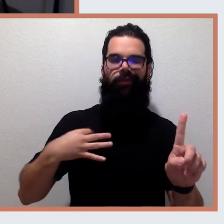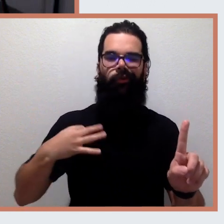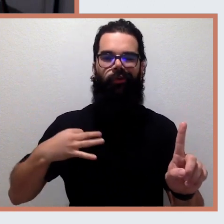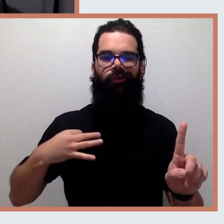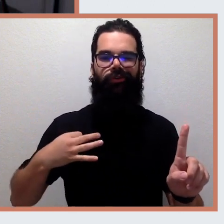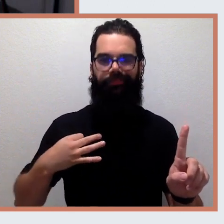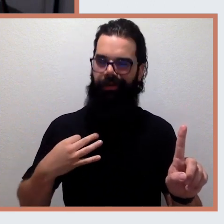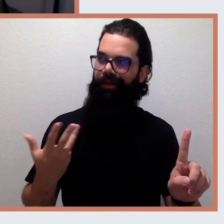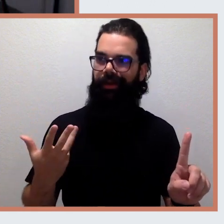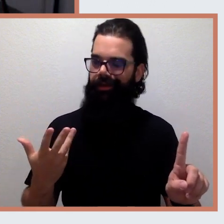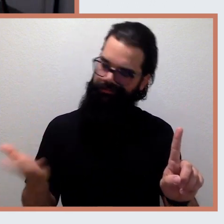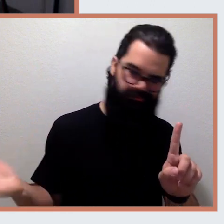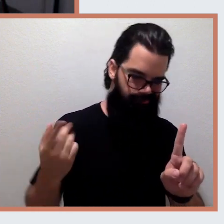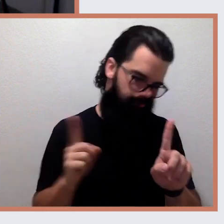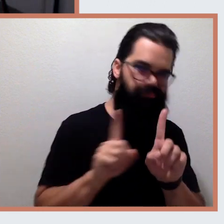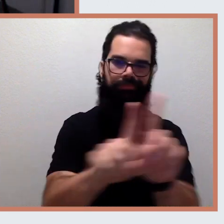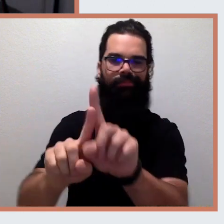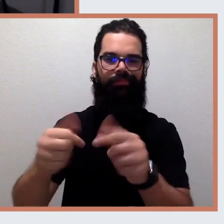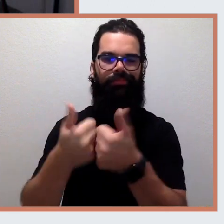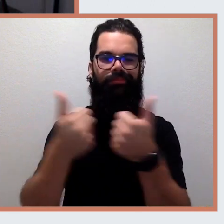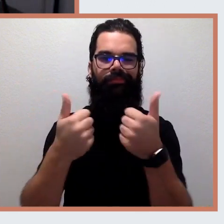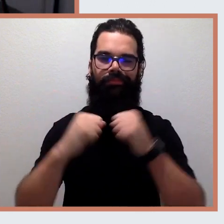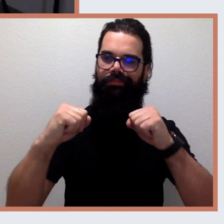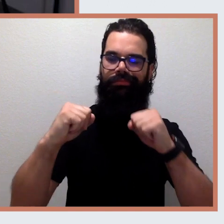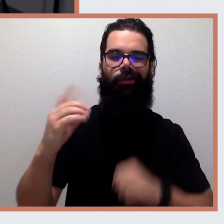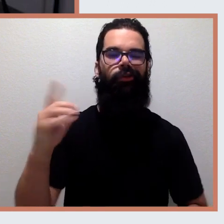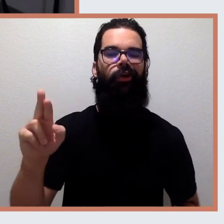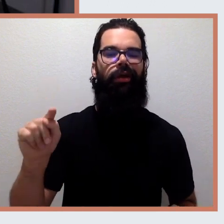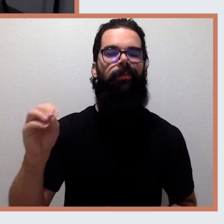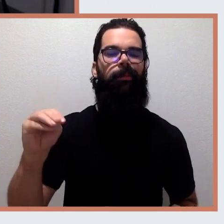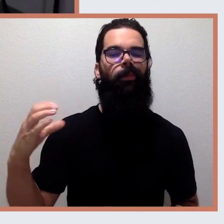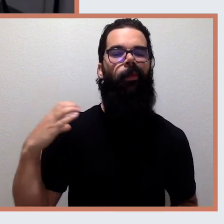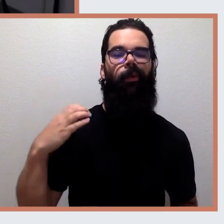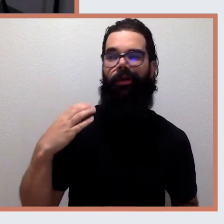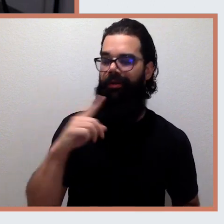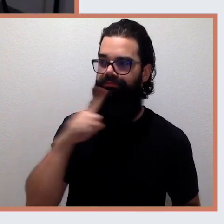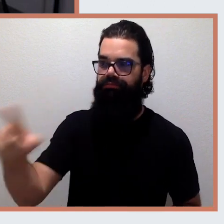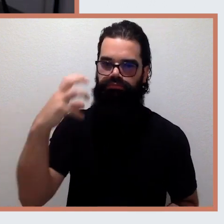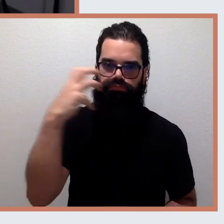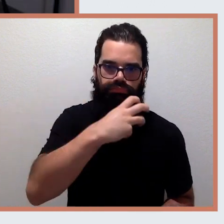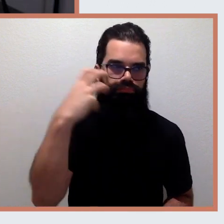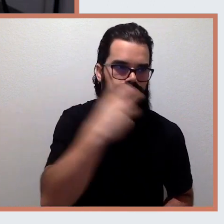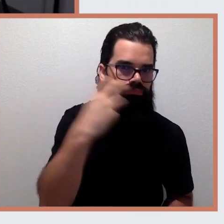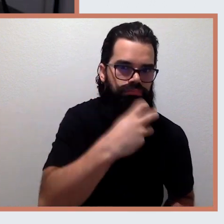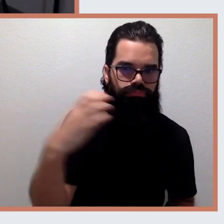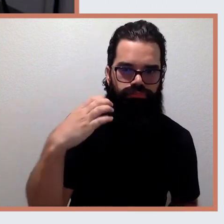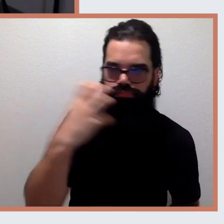He's like, "Put this on, I'm taking you to a game." And I was like, "All right." Dr. Tom was coaching too at that time, so I got to see him coach, it was amazing.